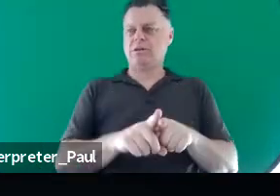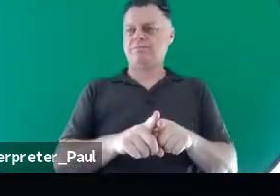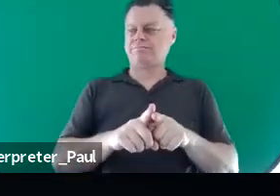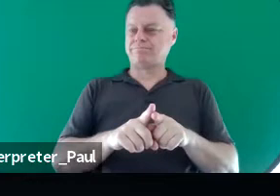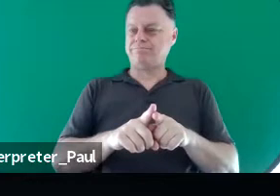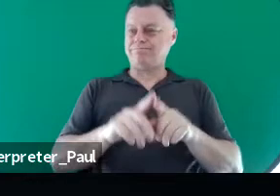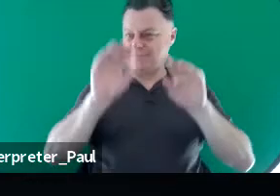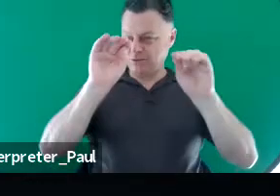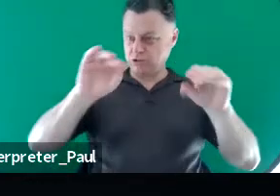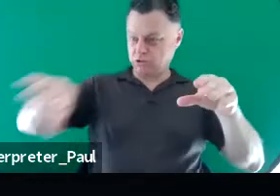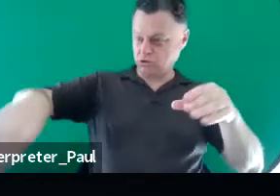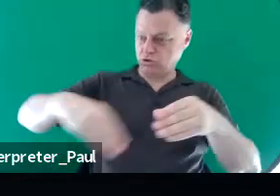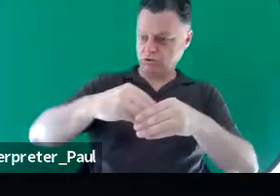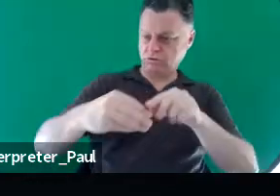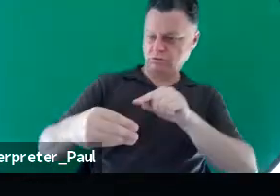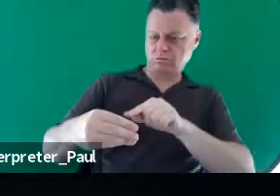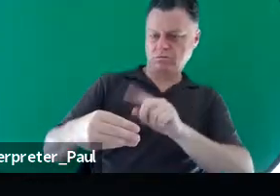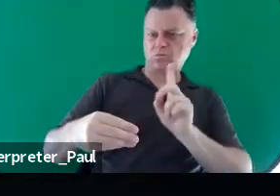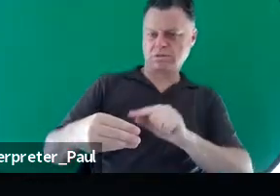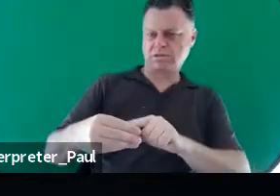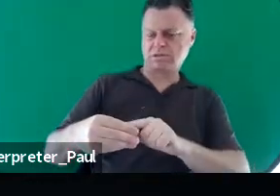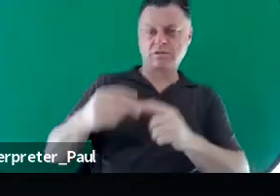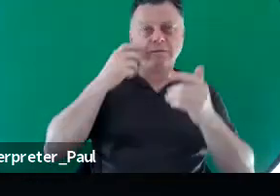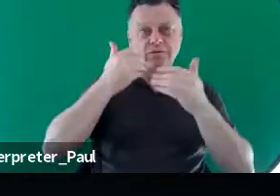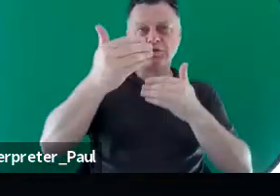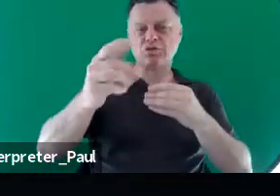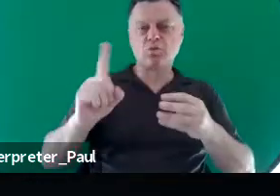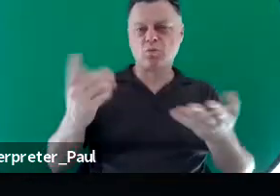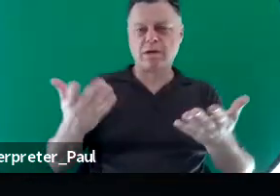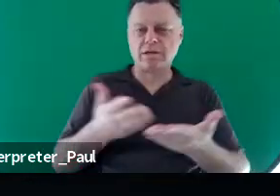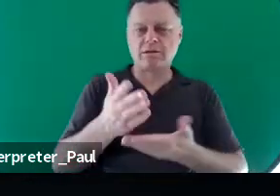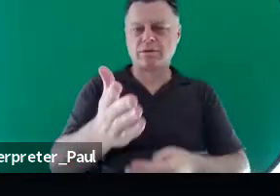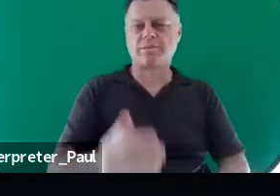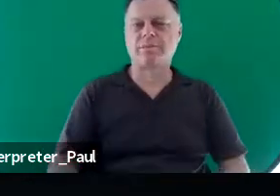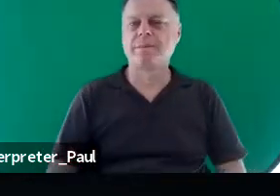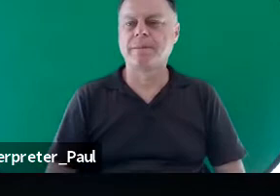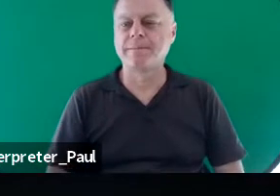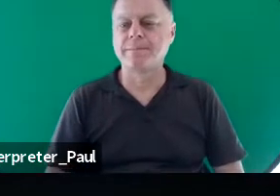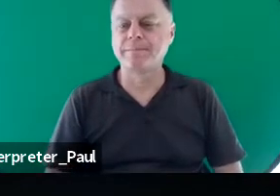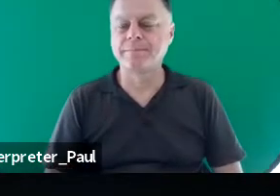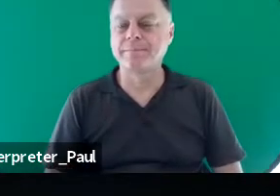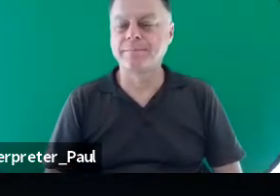looks like and where we go in terms of the future. And that's where at the moment, the current